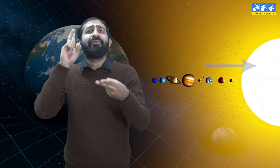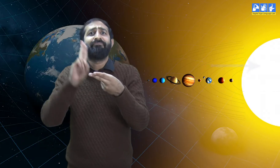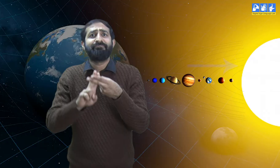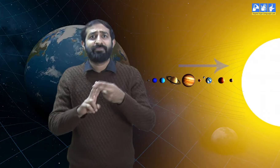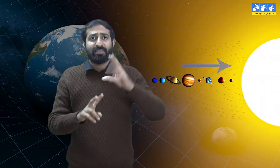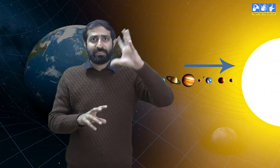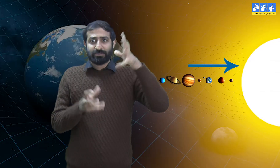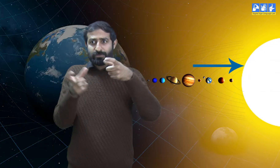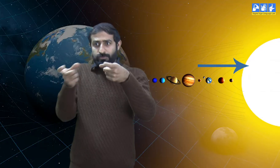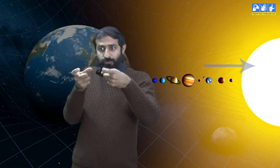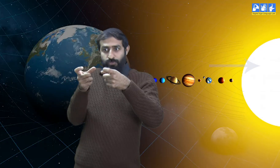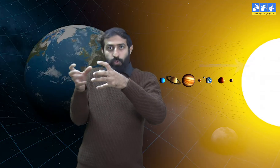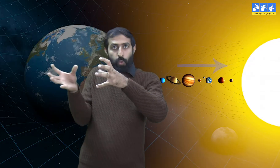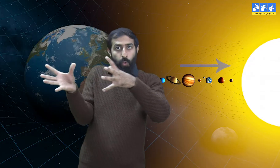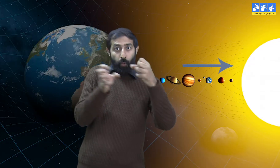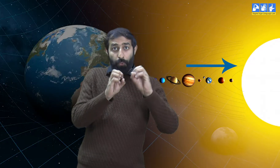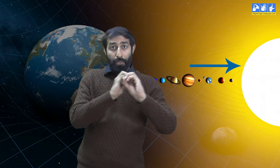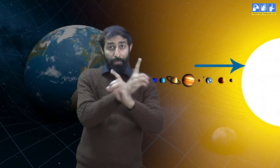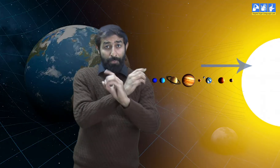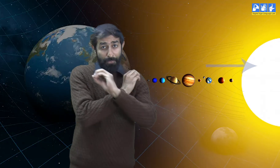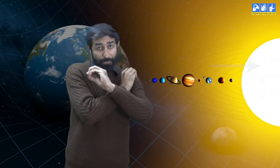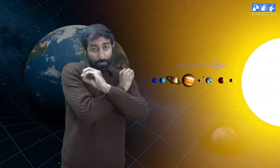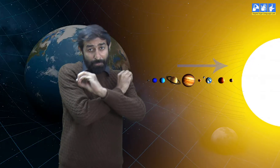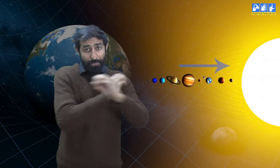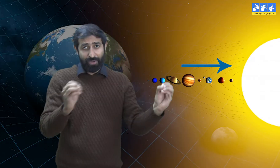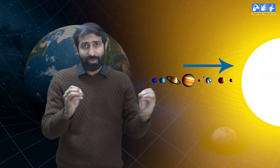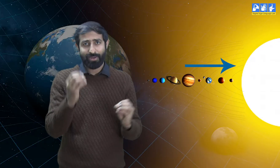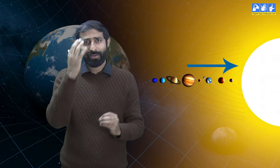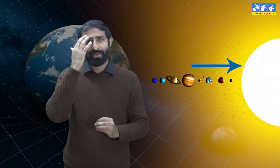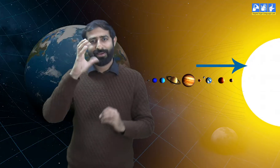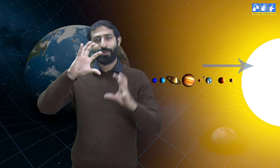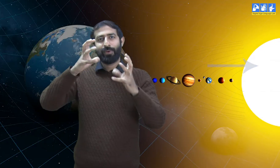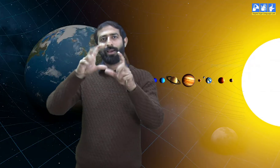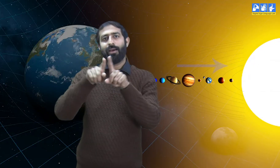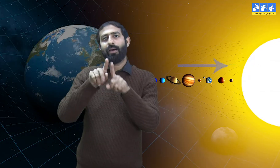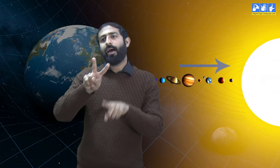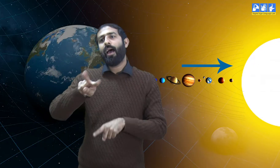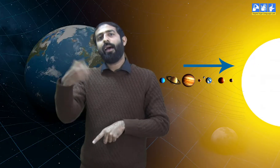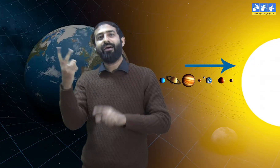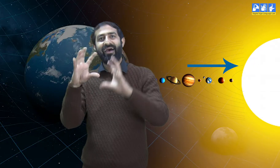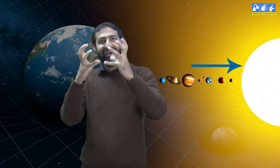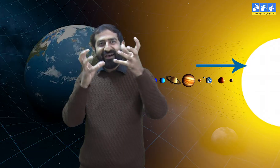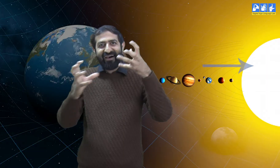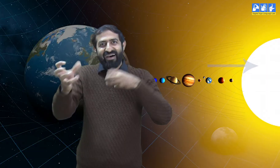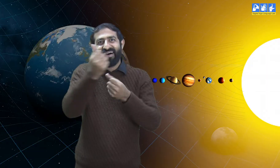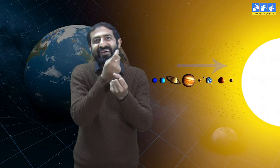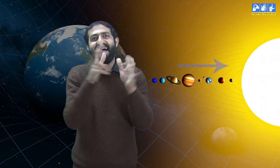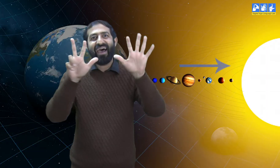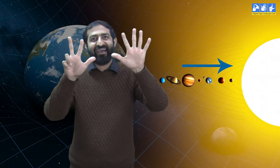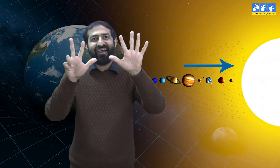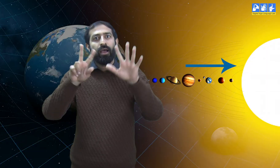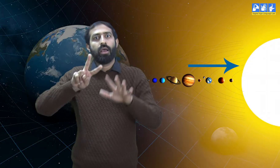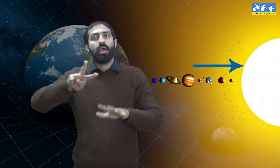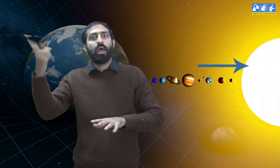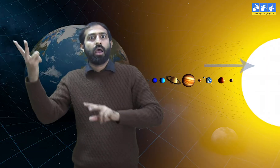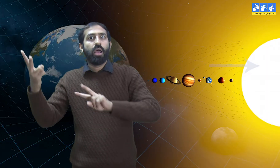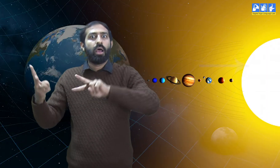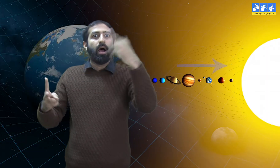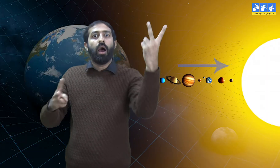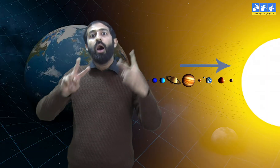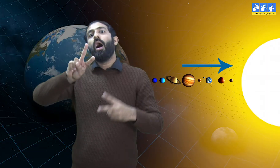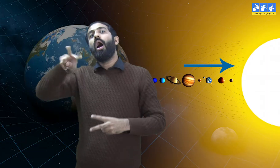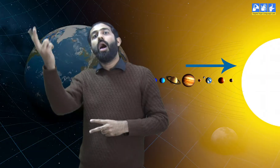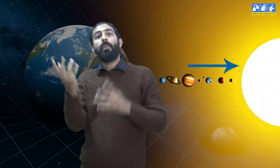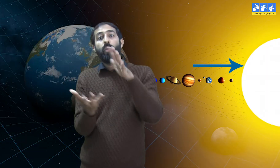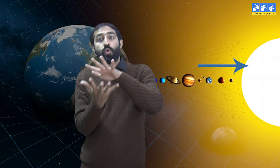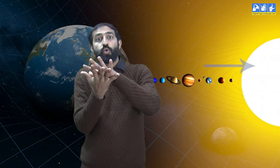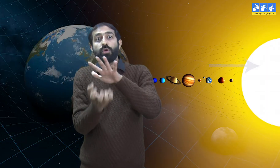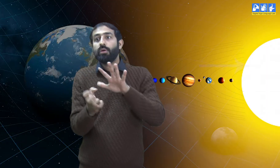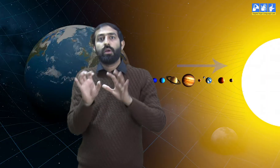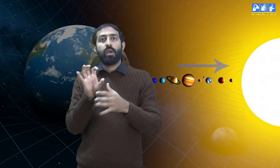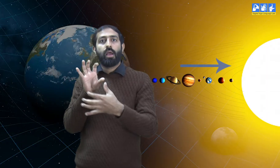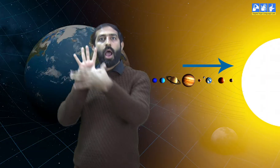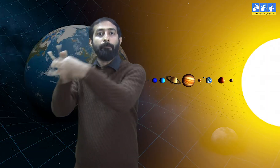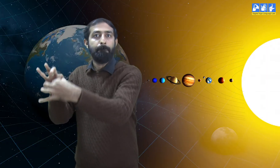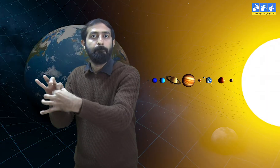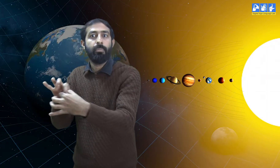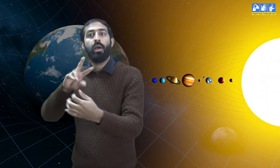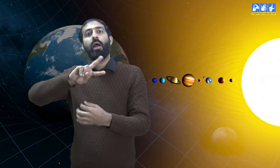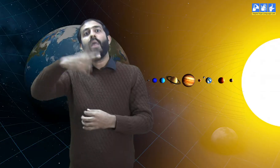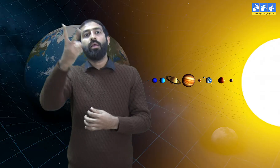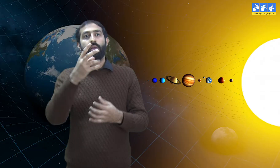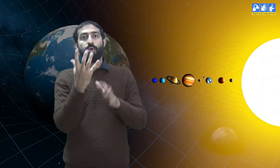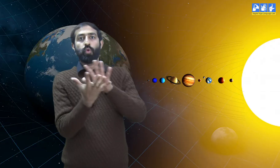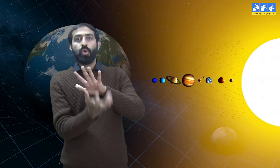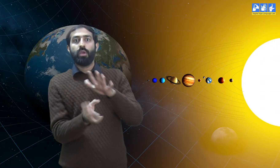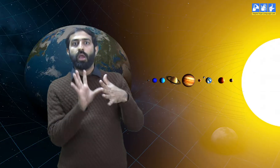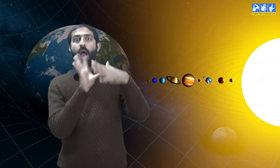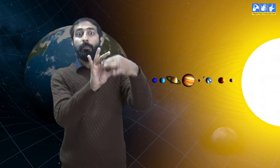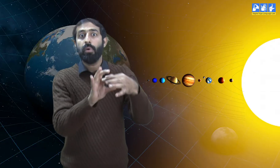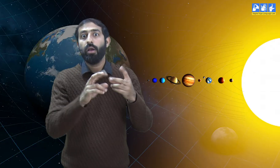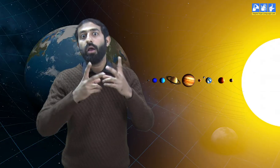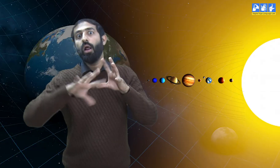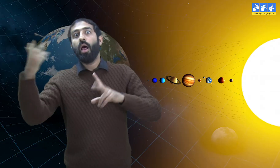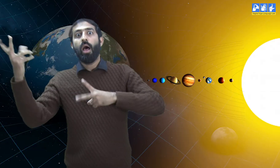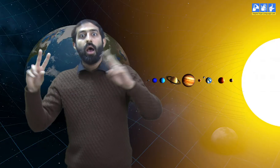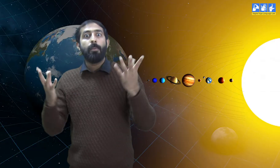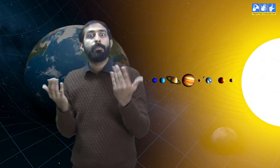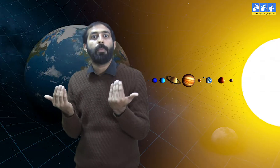If there was no gravitational force, all the planets would keep on changing their places.